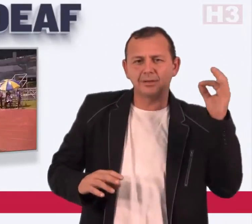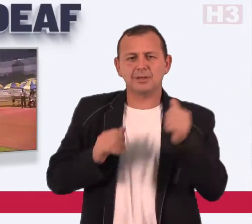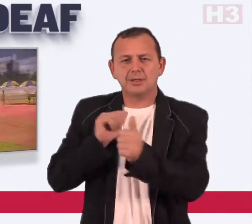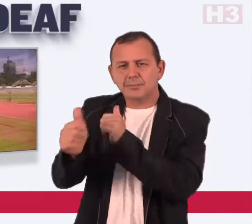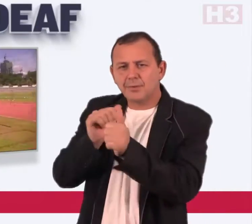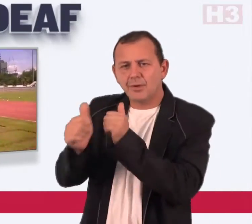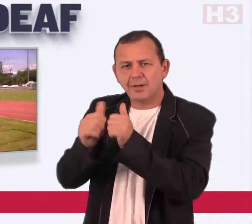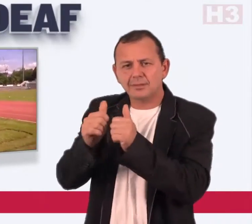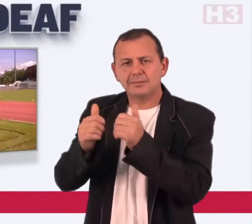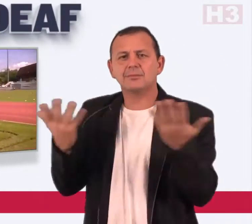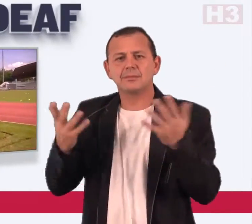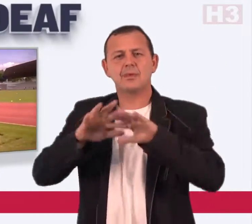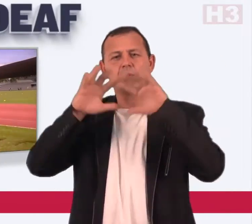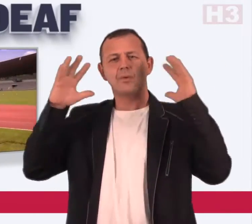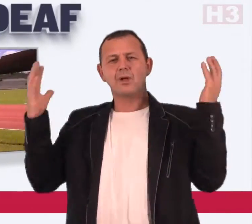sports together so both can enjoy the same equal treatment.